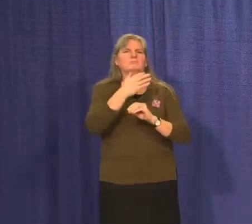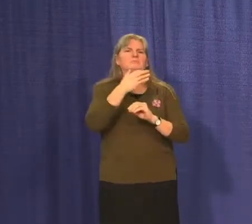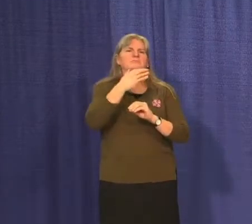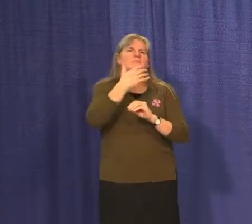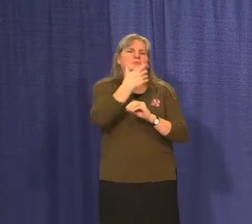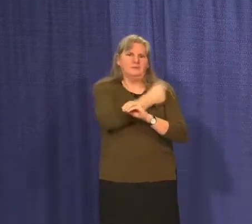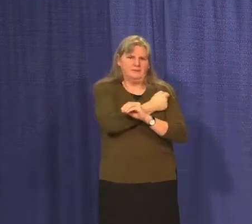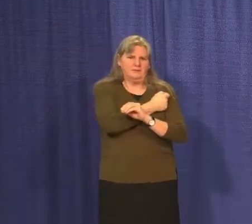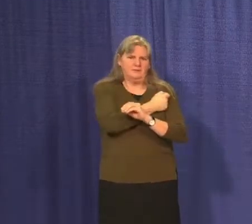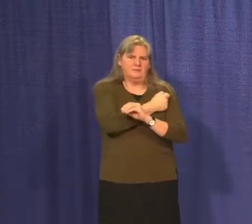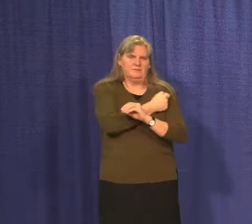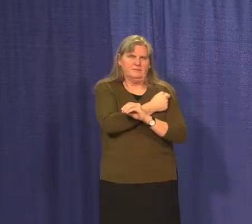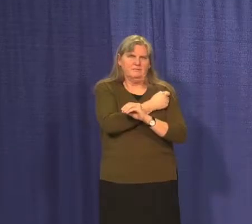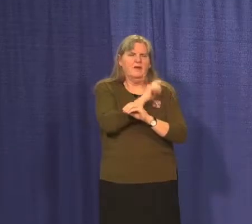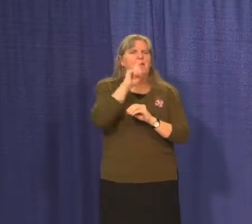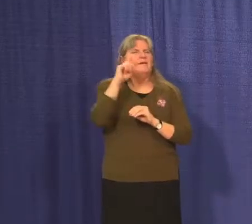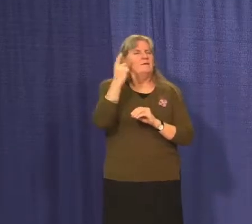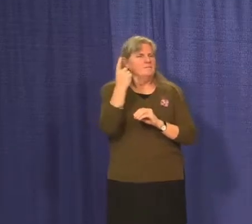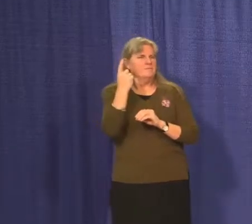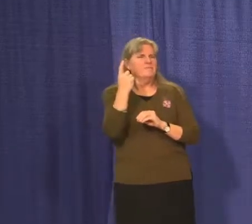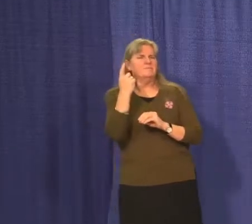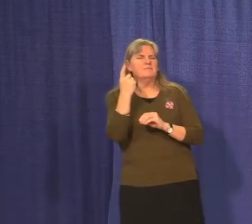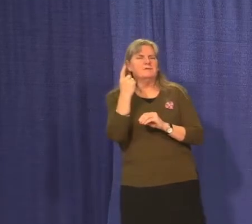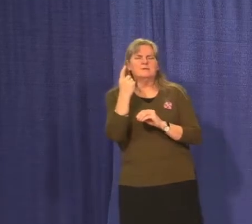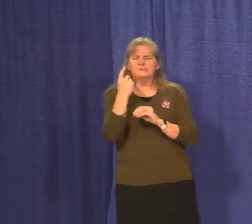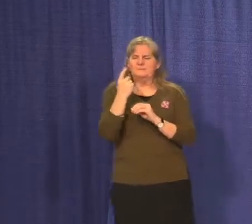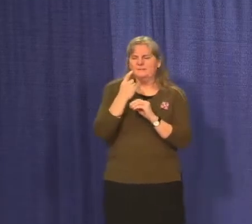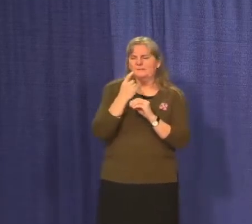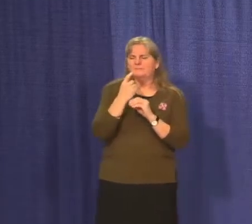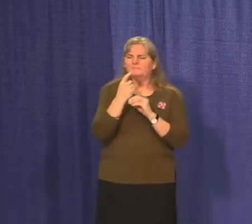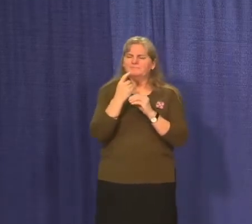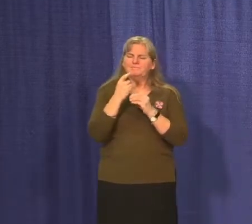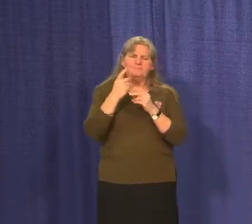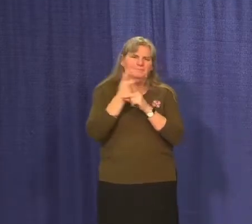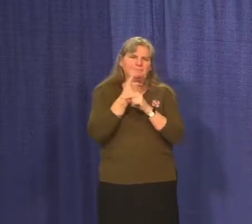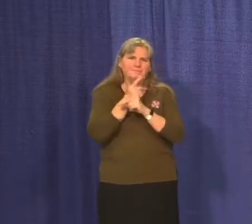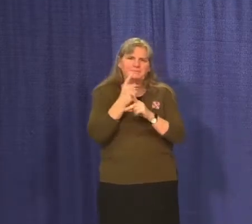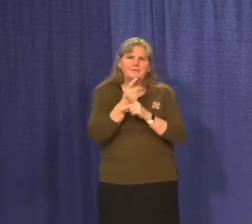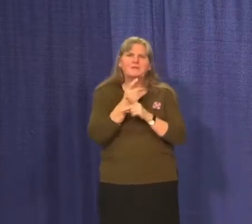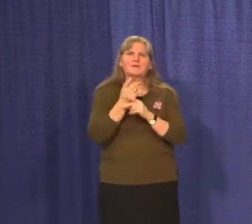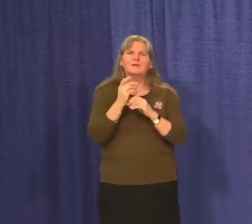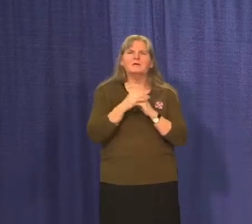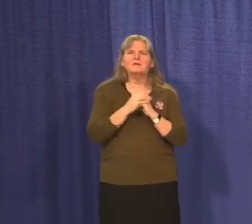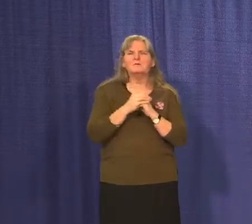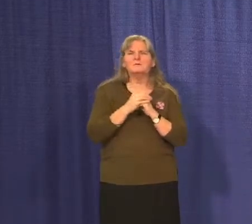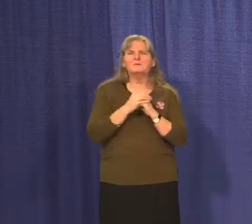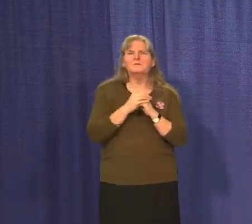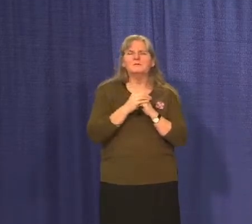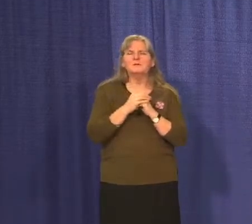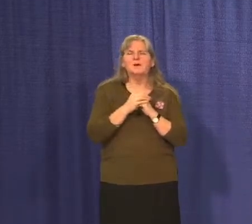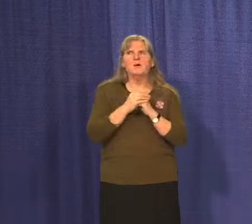kind of a national figure. That is the first kind of cut, as it were, anticipating